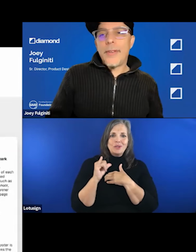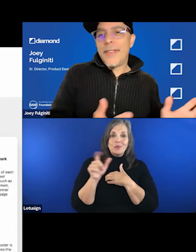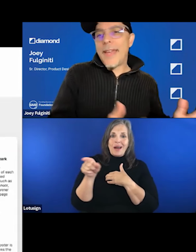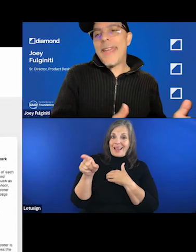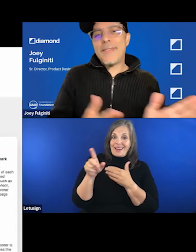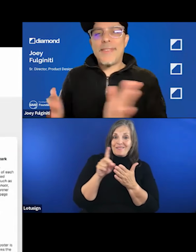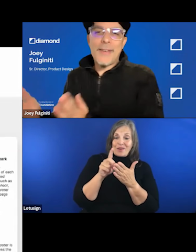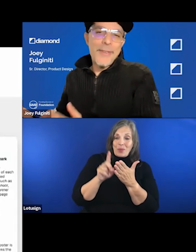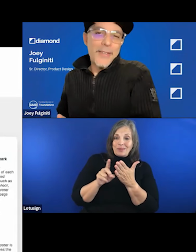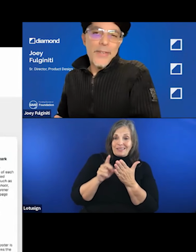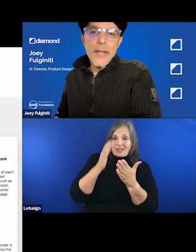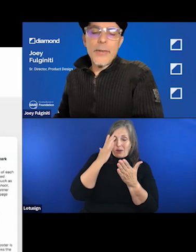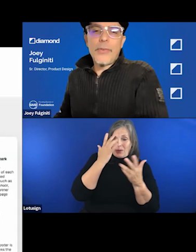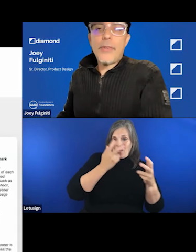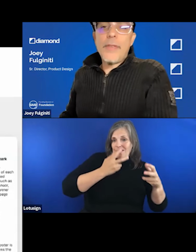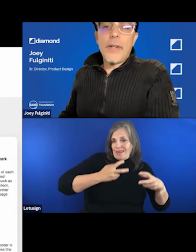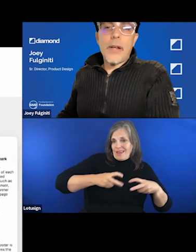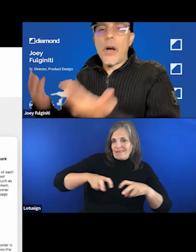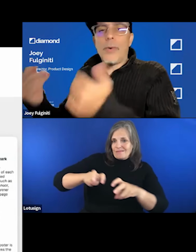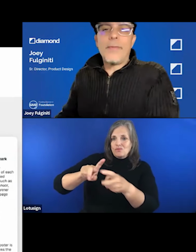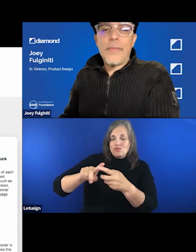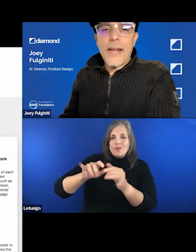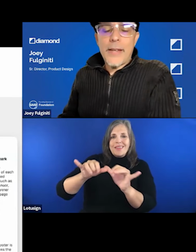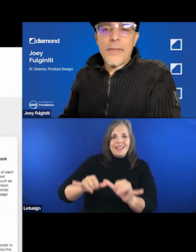they hand this down to the engineers and they're like oh thanks i don't have to